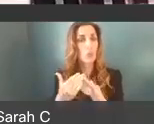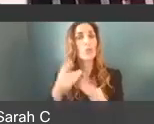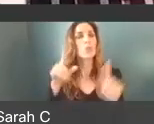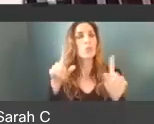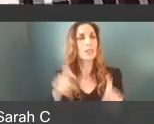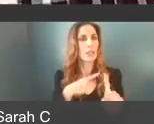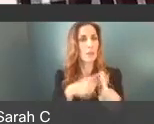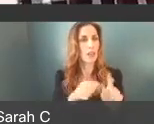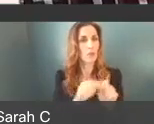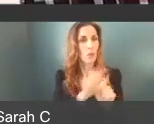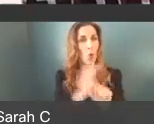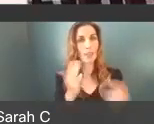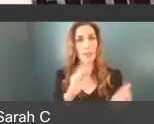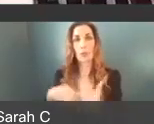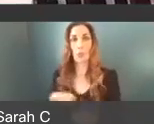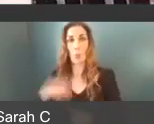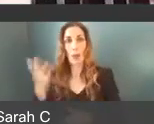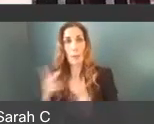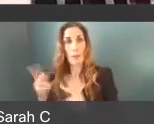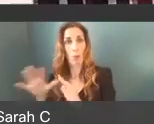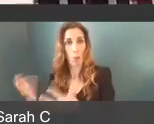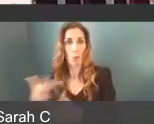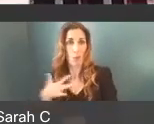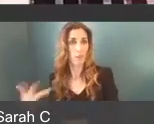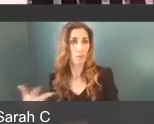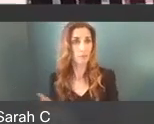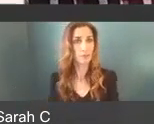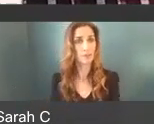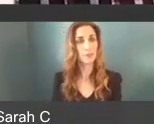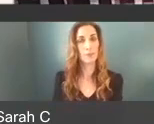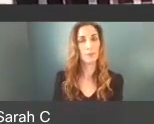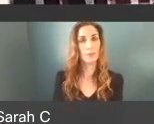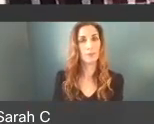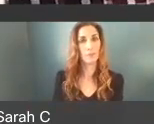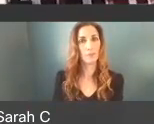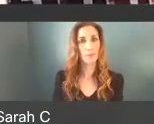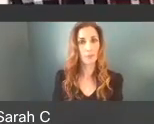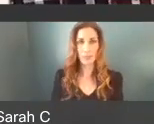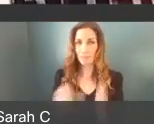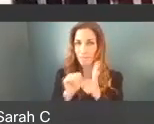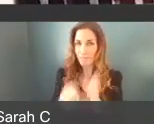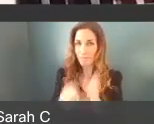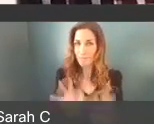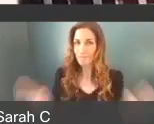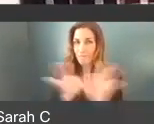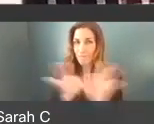compared to white populations. It underscores the need for these communities to get vaccinated as